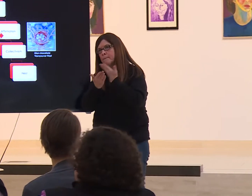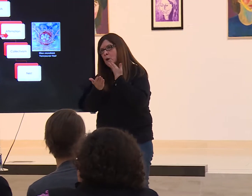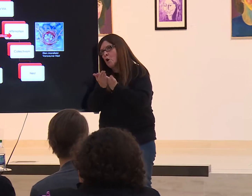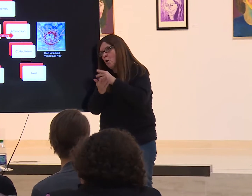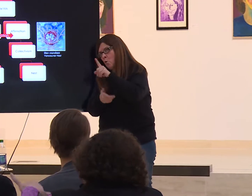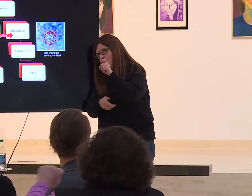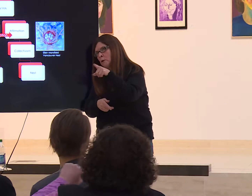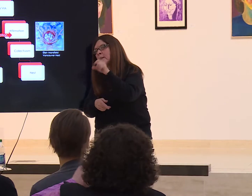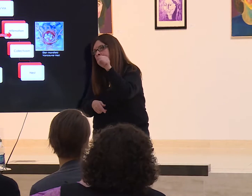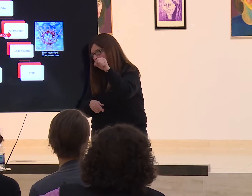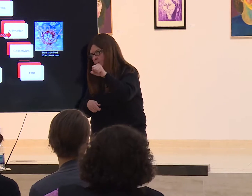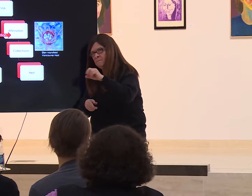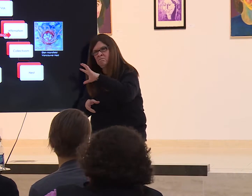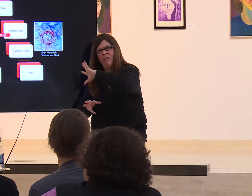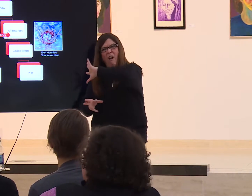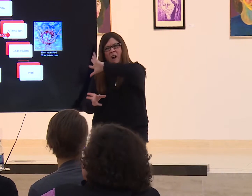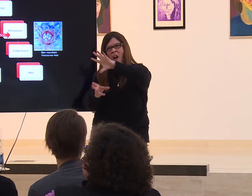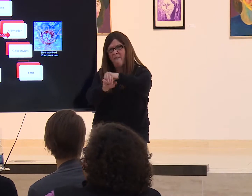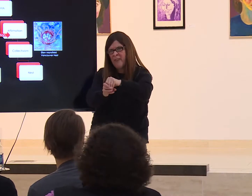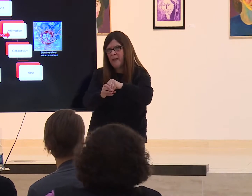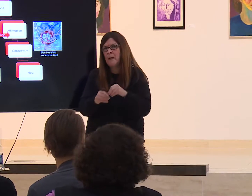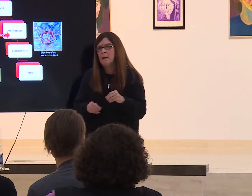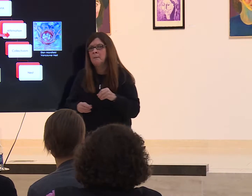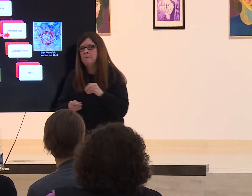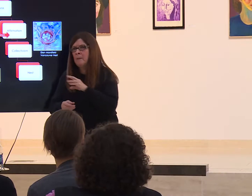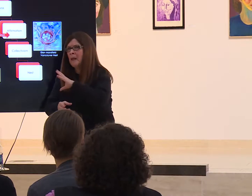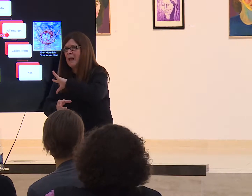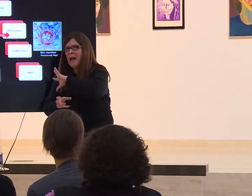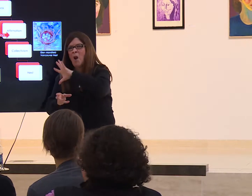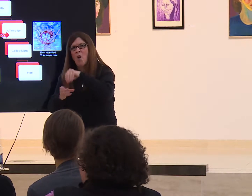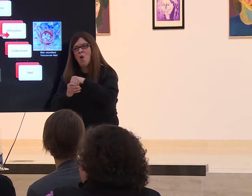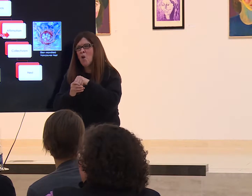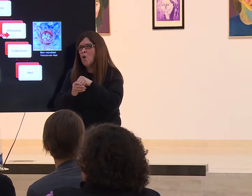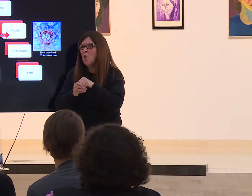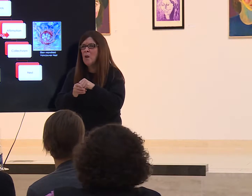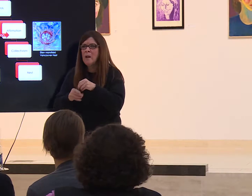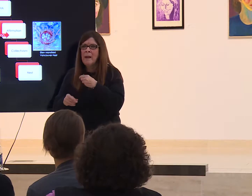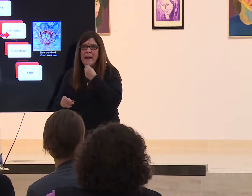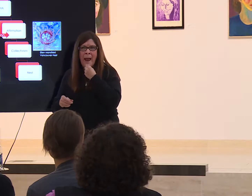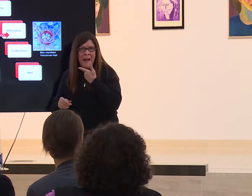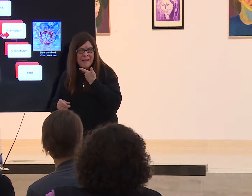Thank you for raising that. Yes, De'VIA incorporates everything.